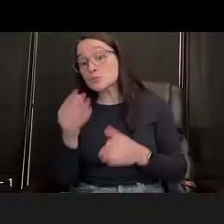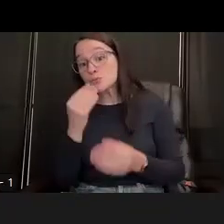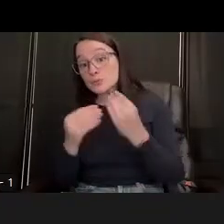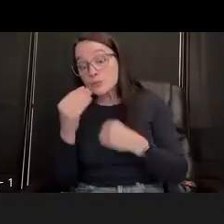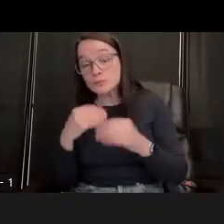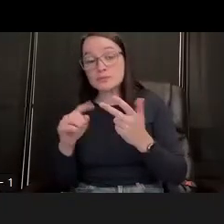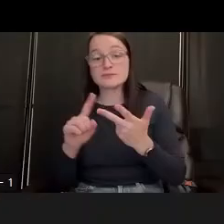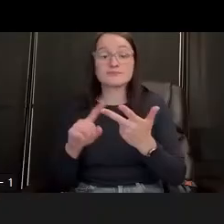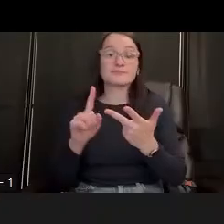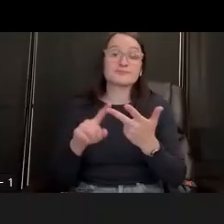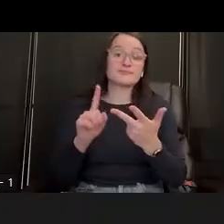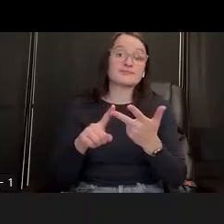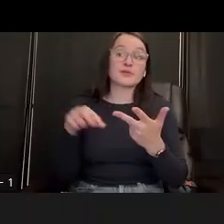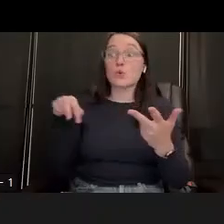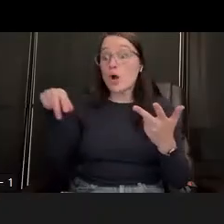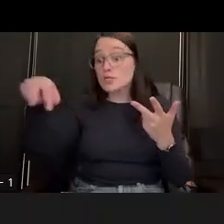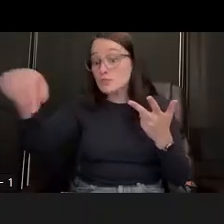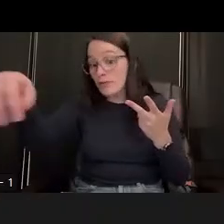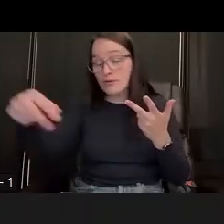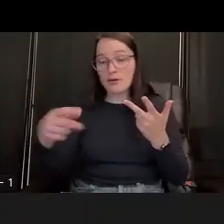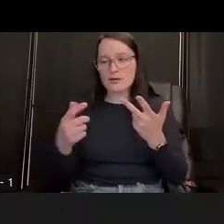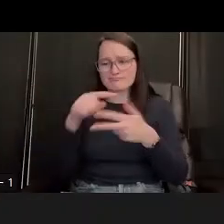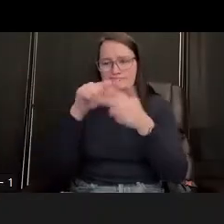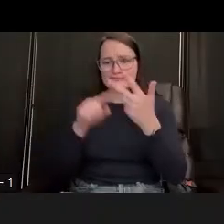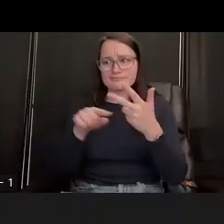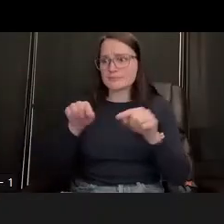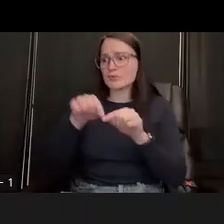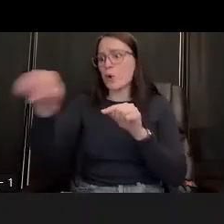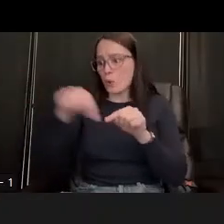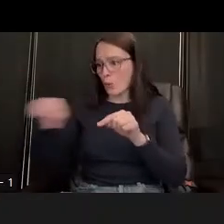across for a walk, different things. People need to get to different places. So supported employees